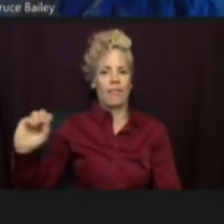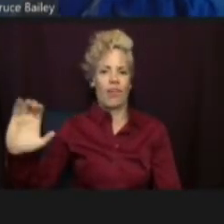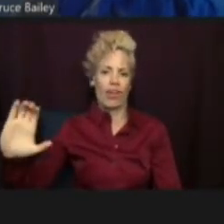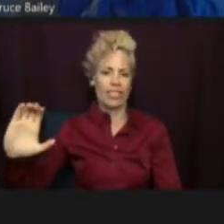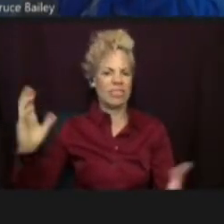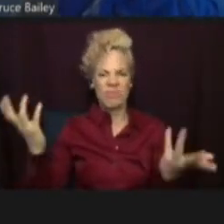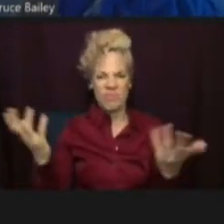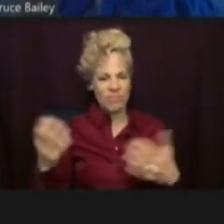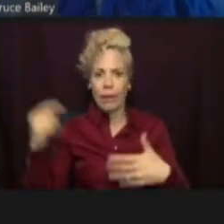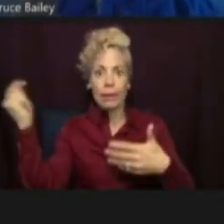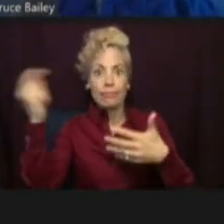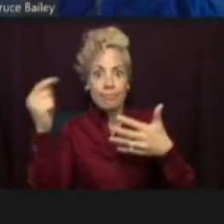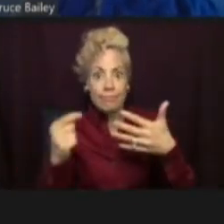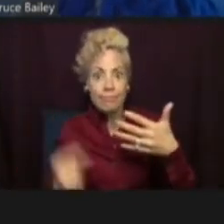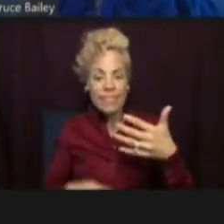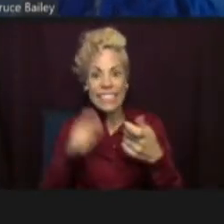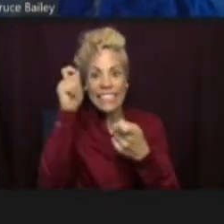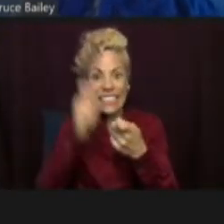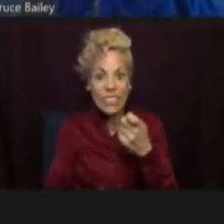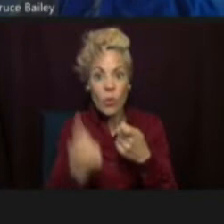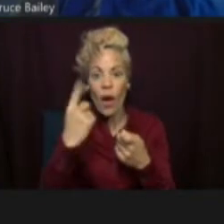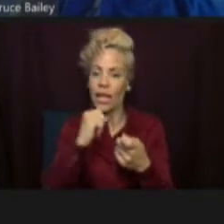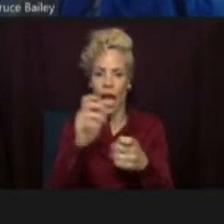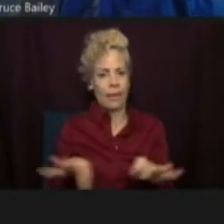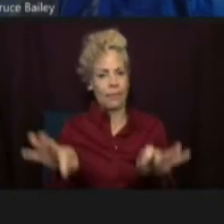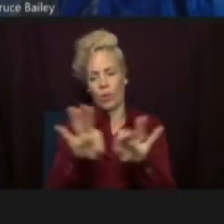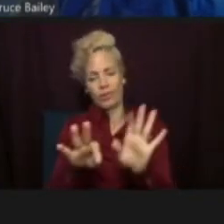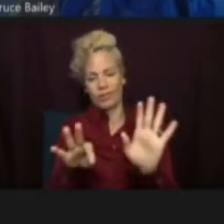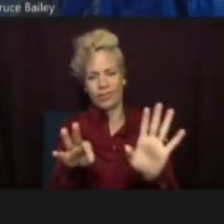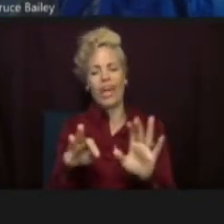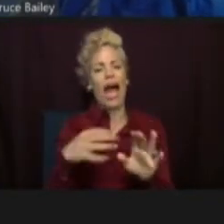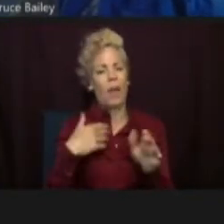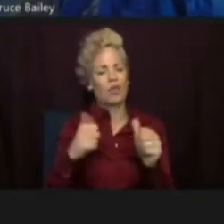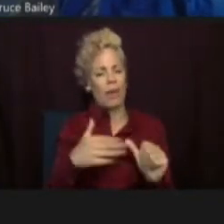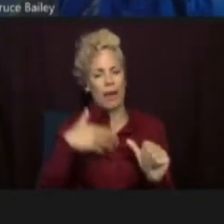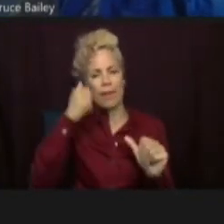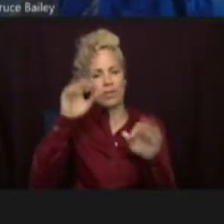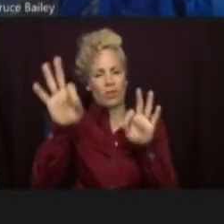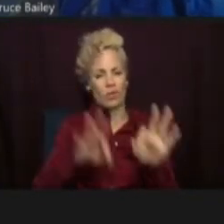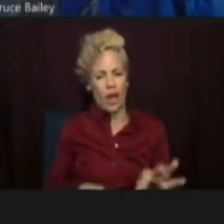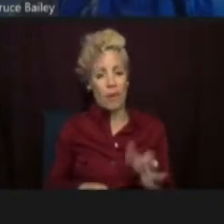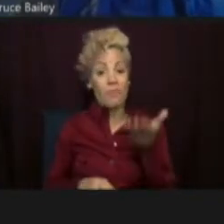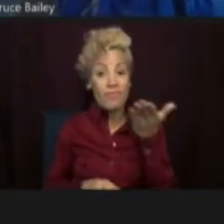I'll try to describe it as best as I can. There are 24 baseline tests.